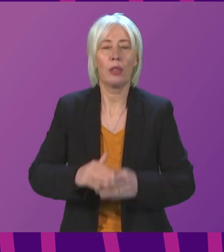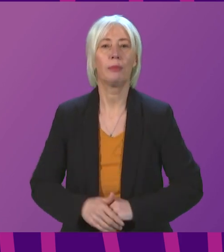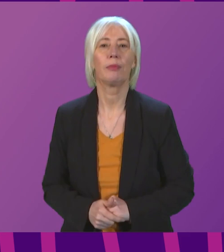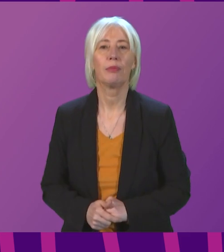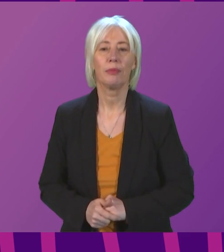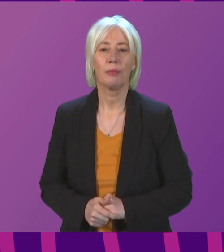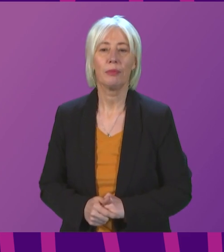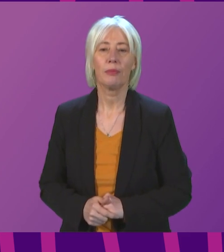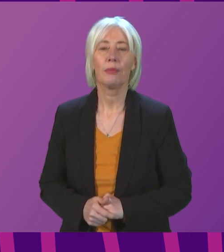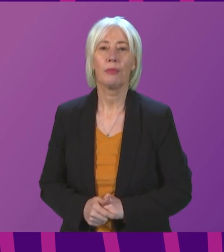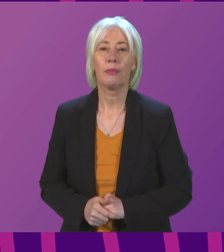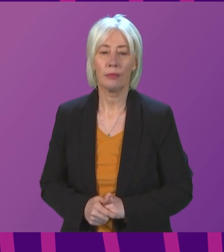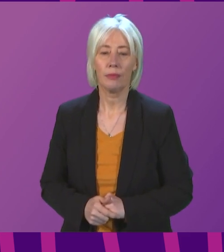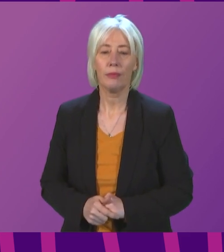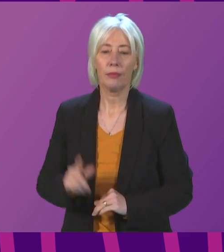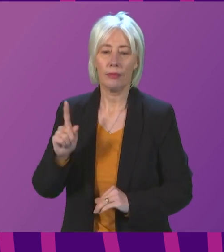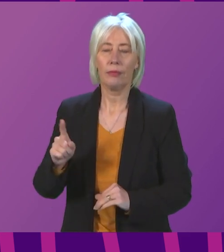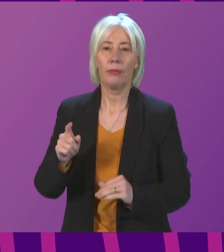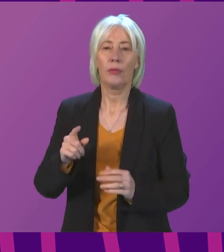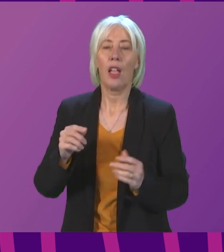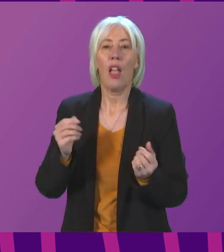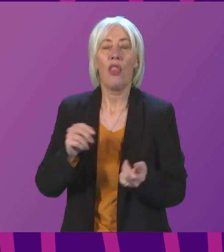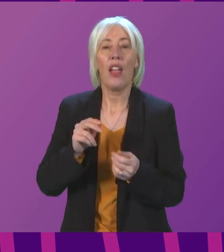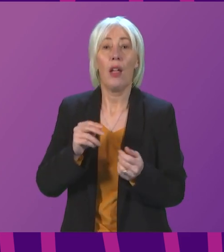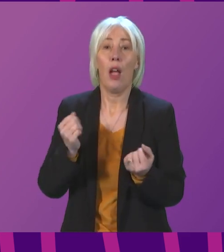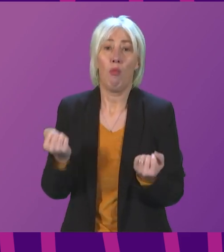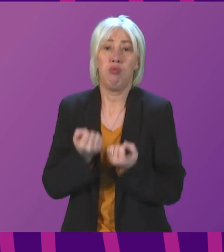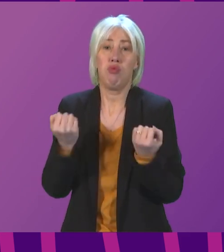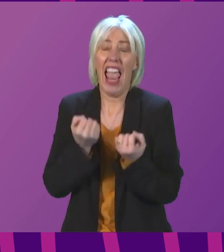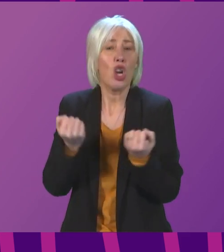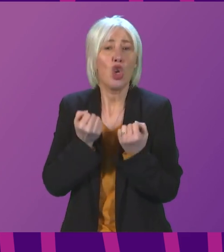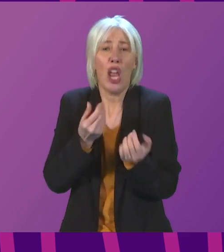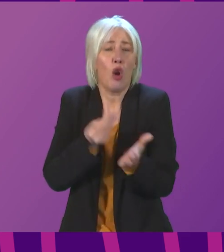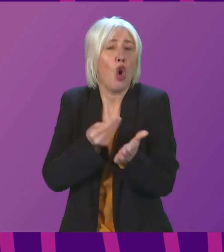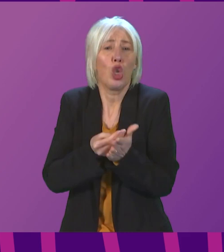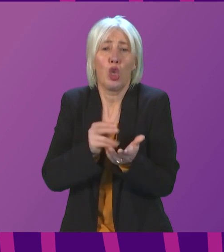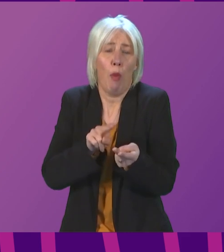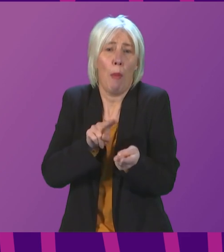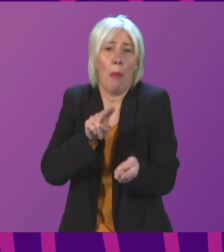Increasing energy prices are of very real concern.